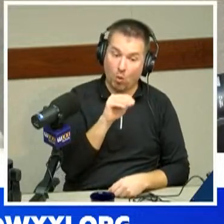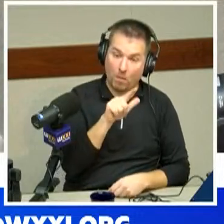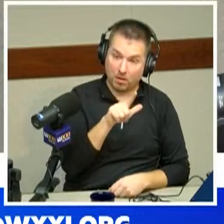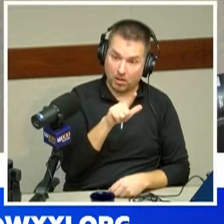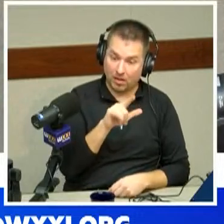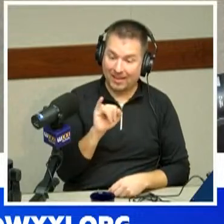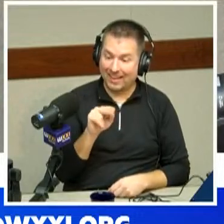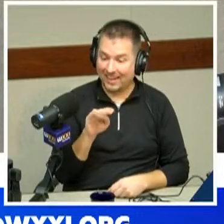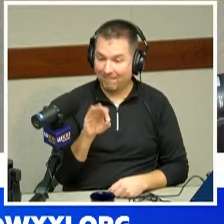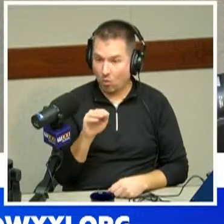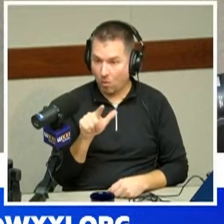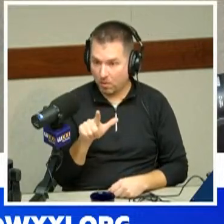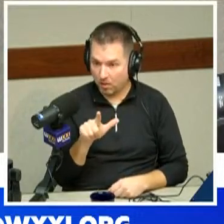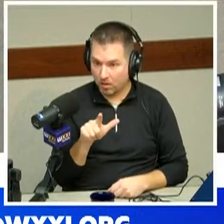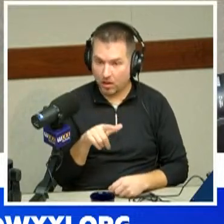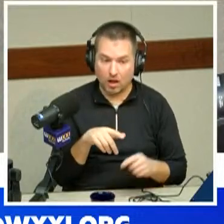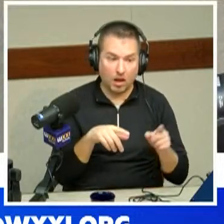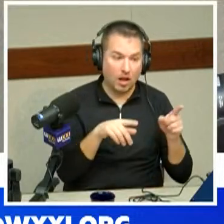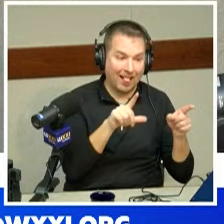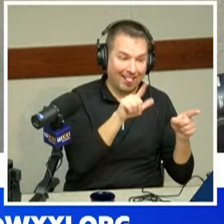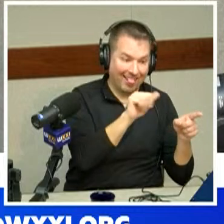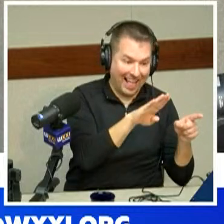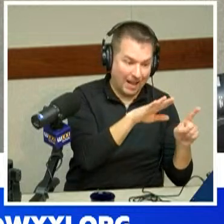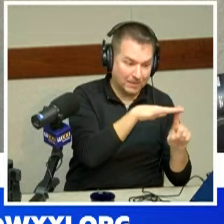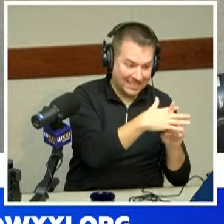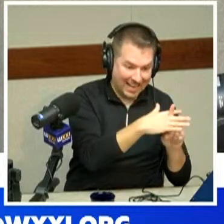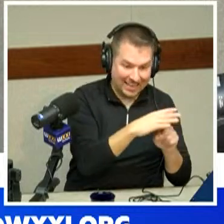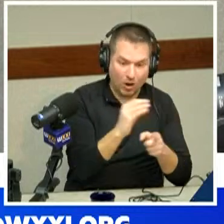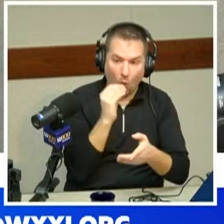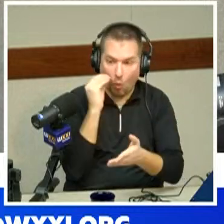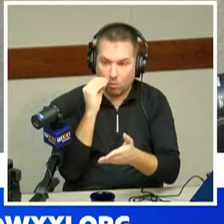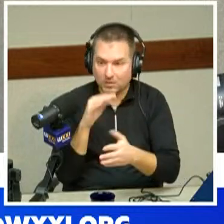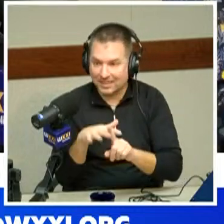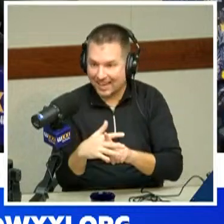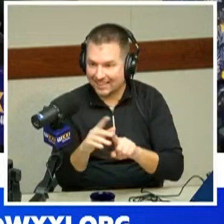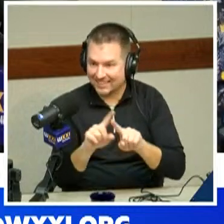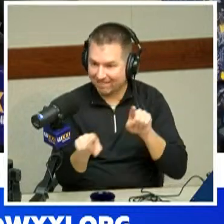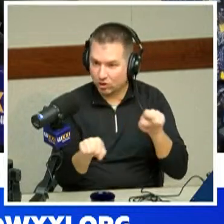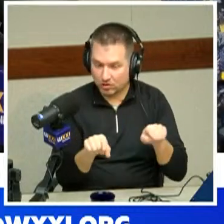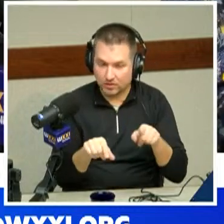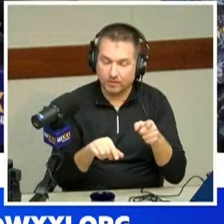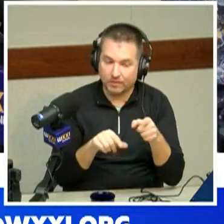or lab setting versus being at home would also contribute to that yeah la setting is often you